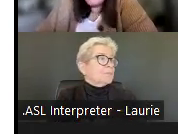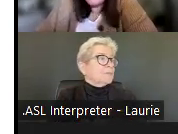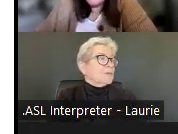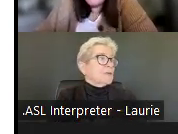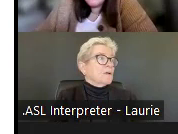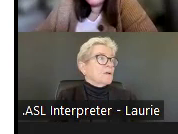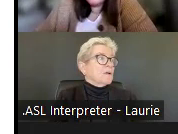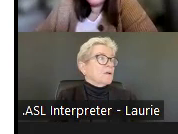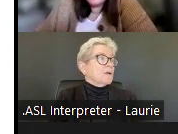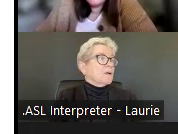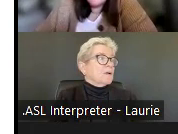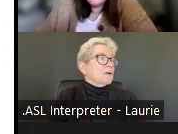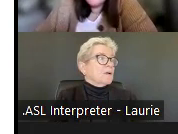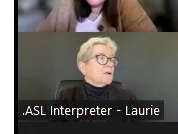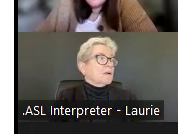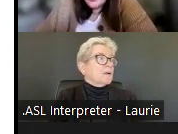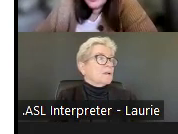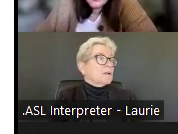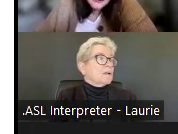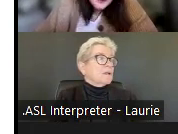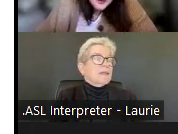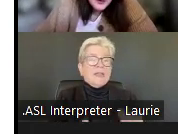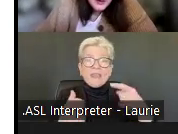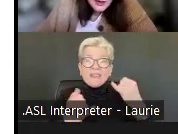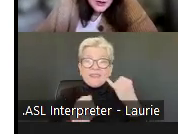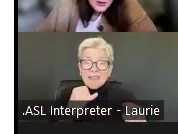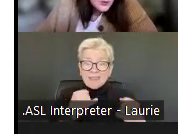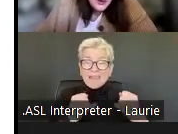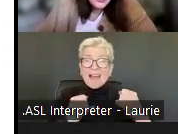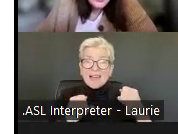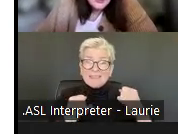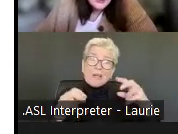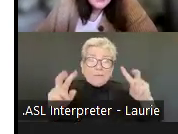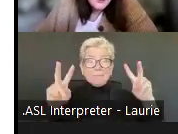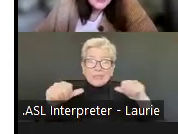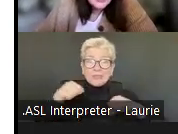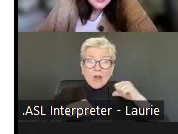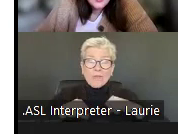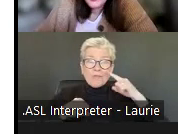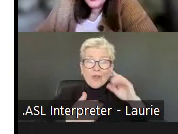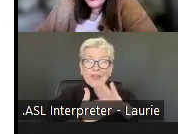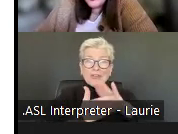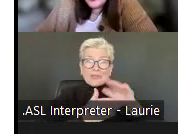this is our last show for the school year that we're going to do - and so we want to encourage